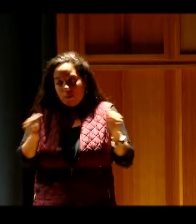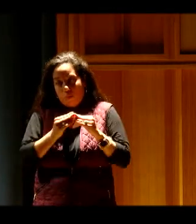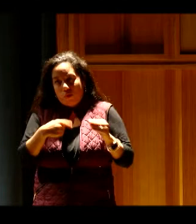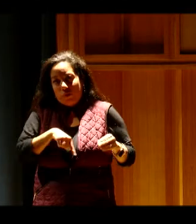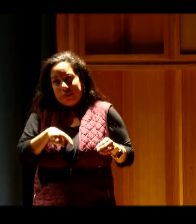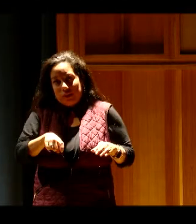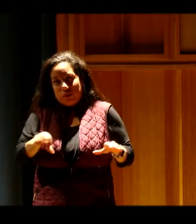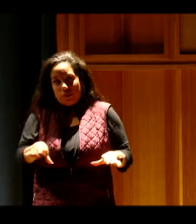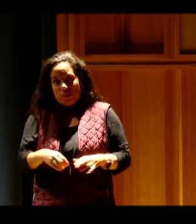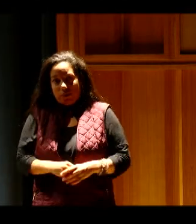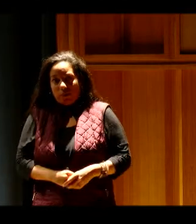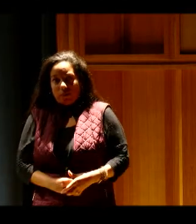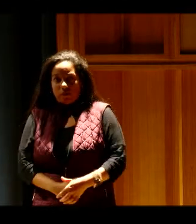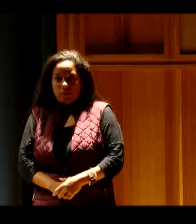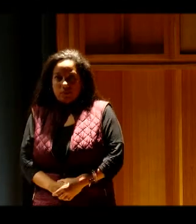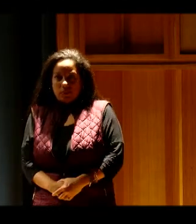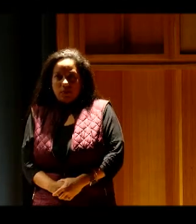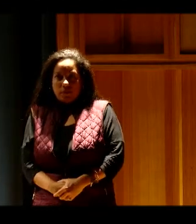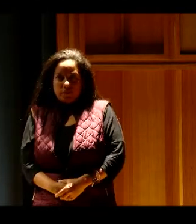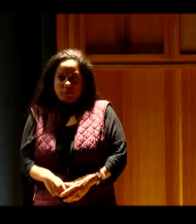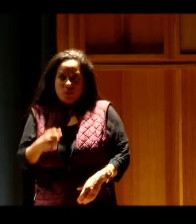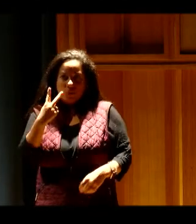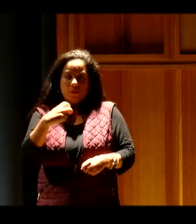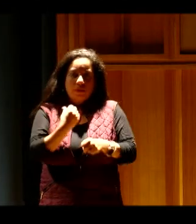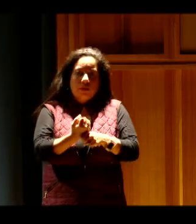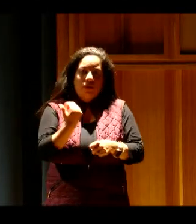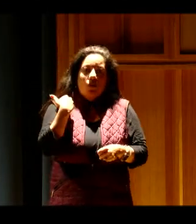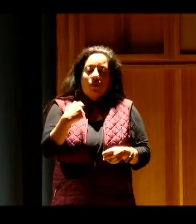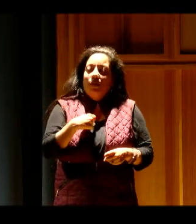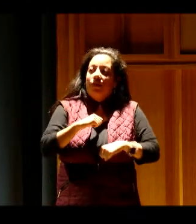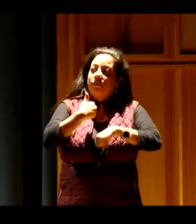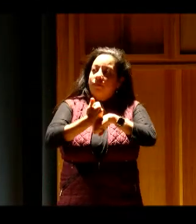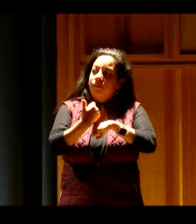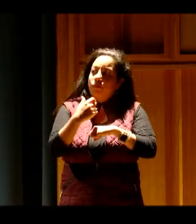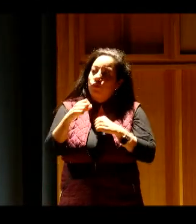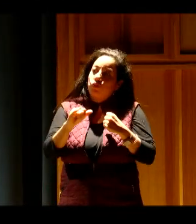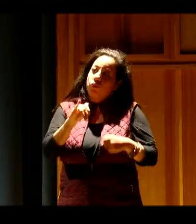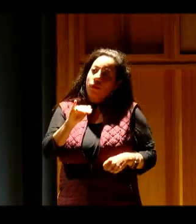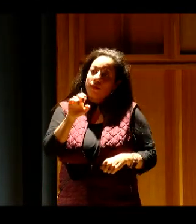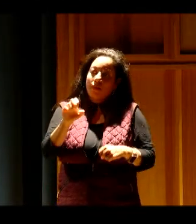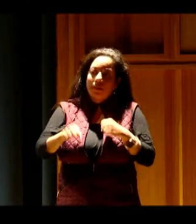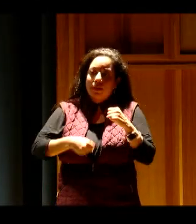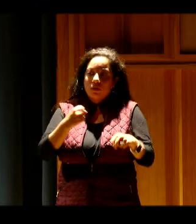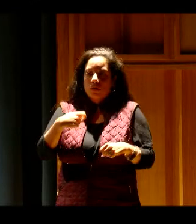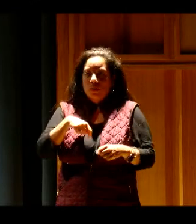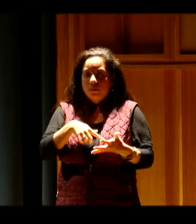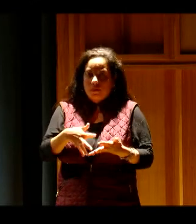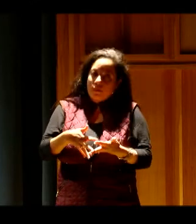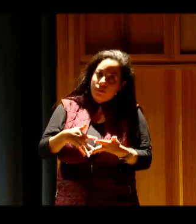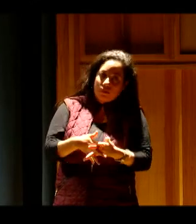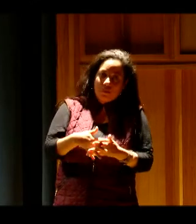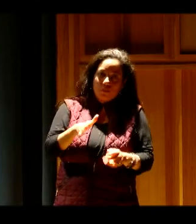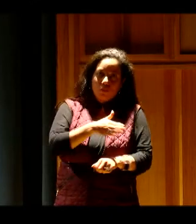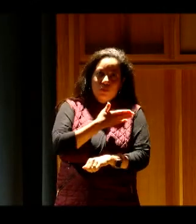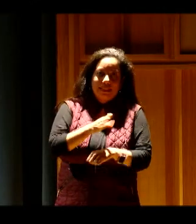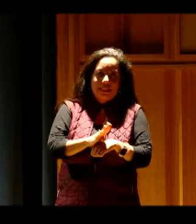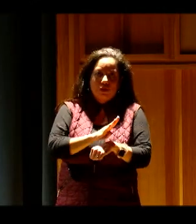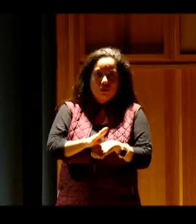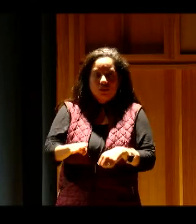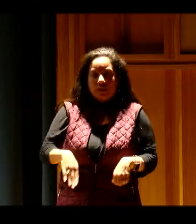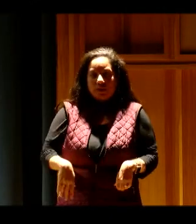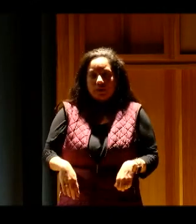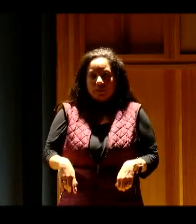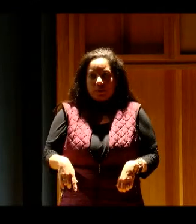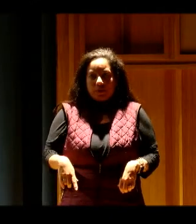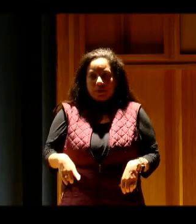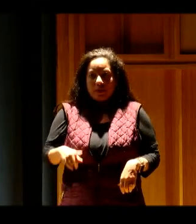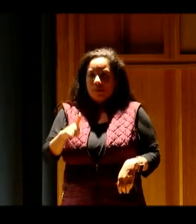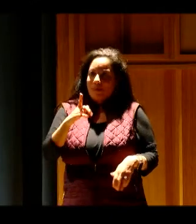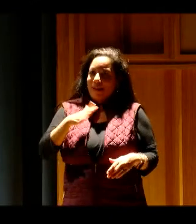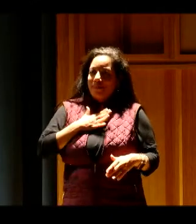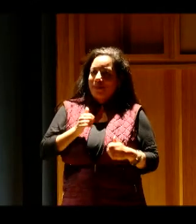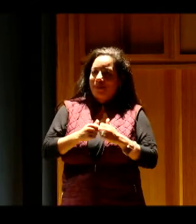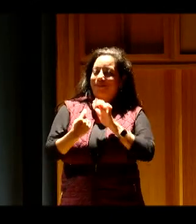So, 12 years ago when I set Julie's Bicycle up. We were rooted in the music industry. An industry that was very happy with gestural politics.